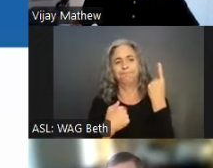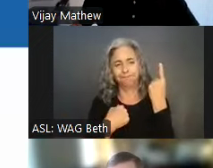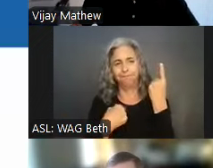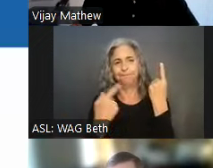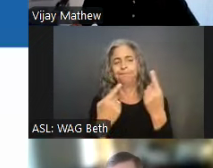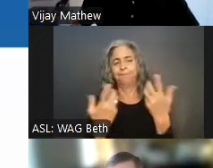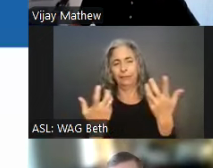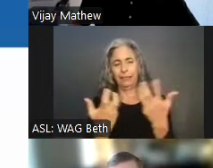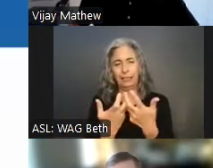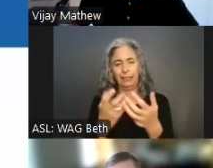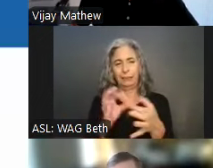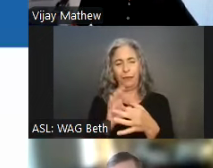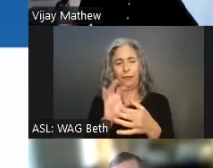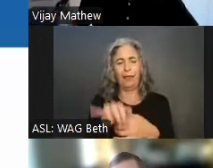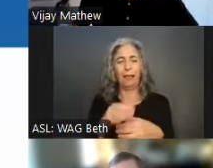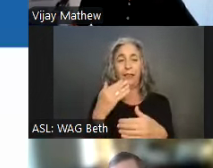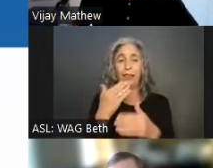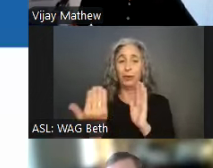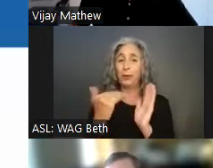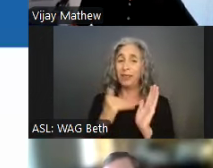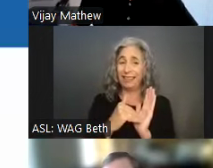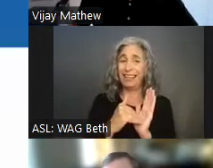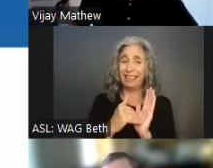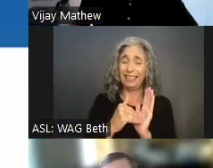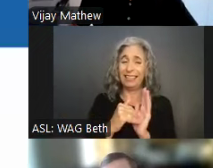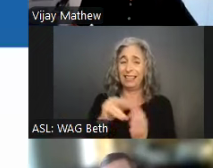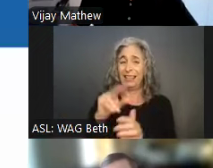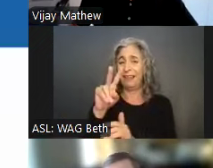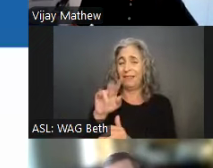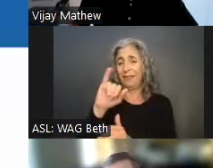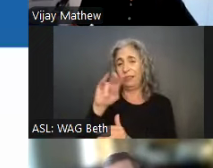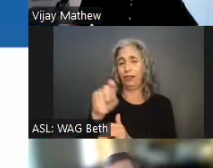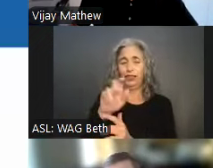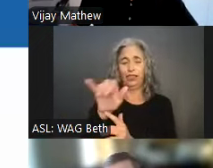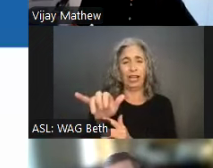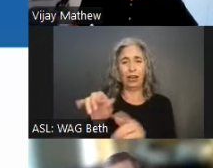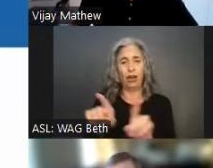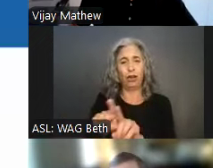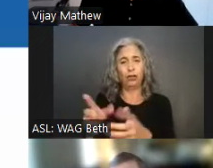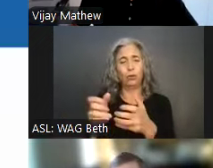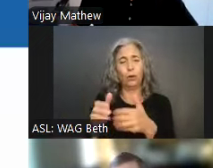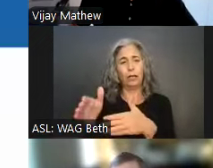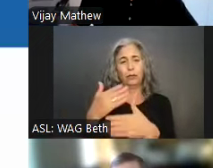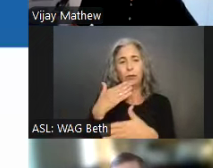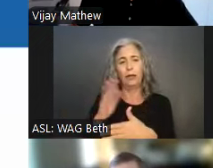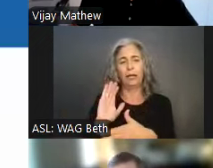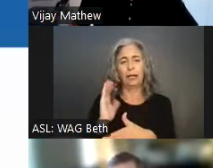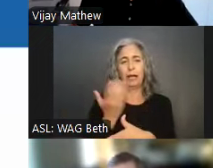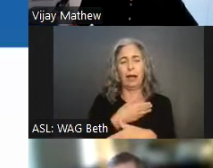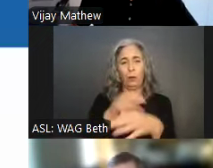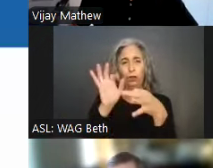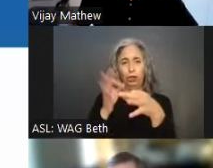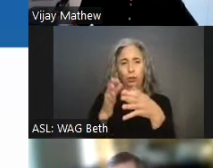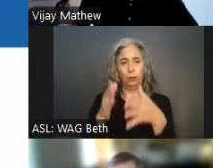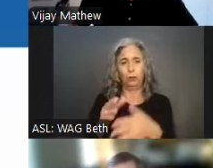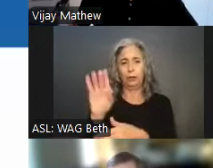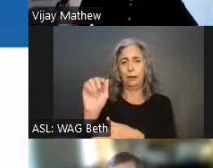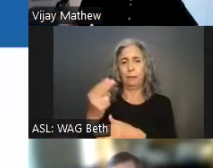Once again, thank you Vijay and I also want to thank our ASL interpreters, Beth and Lizzy,